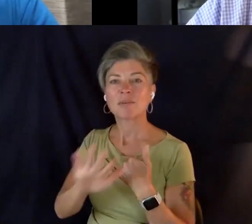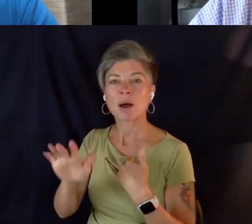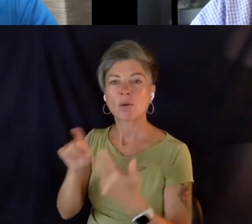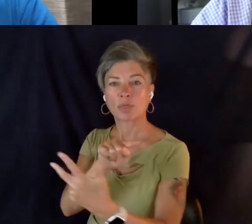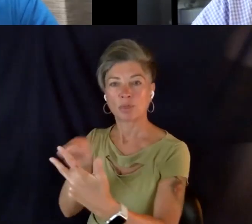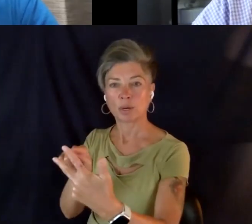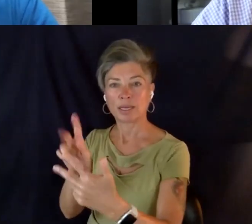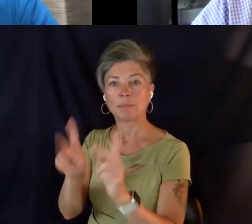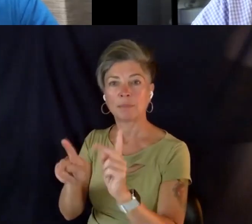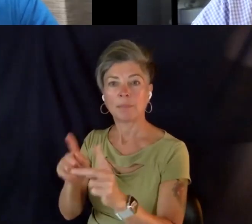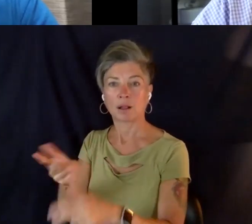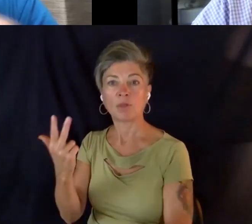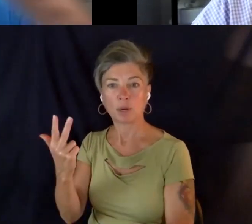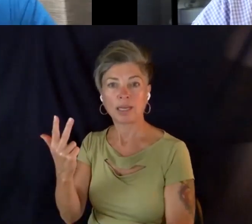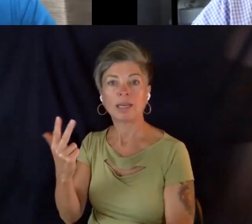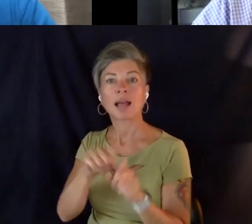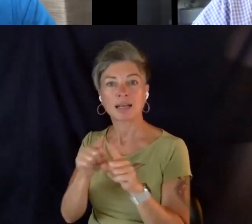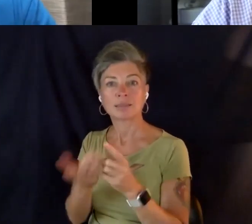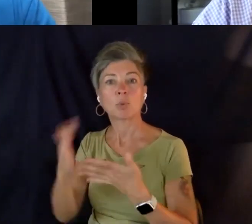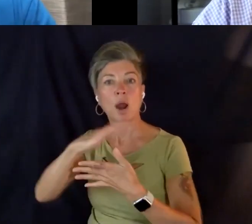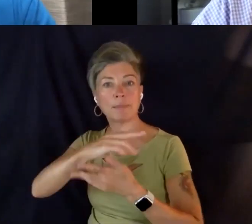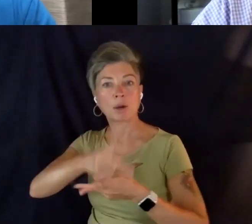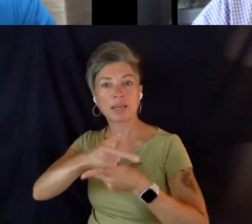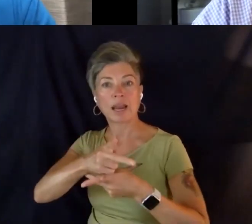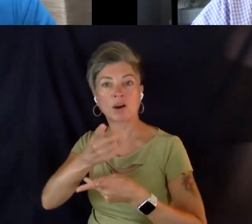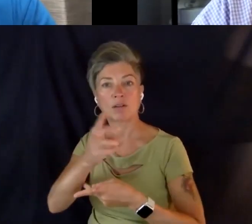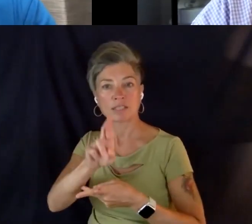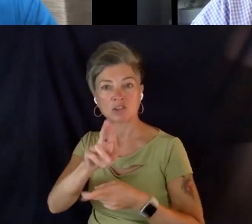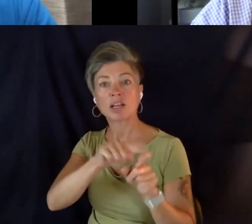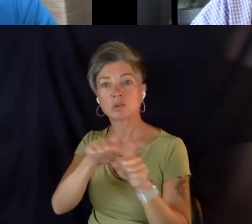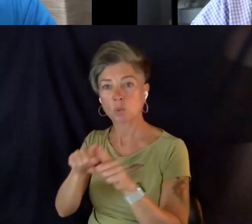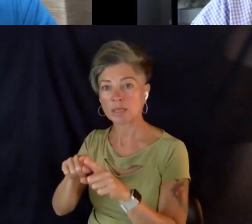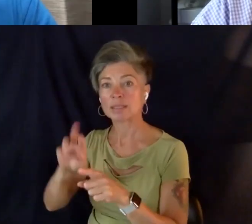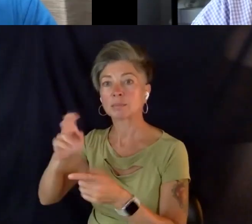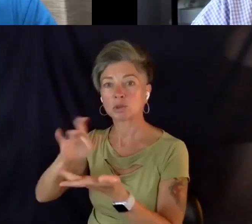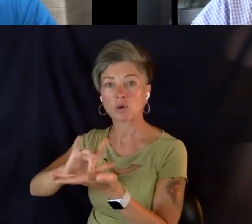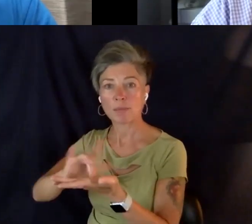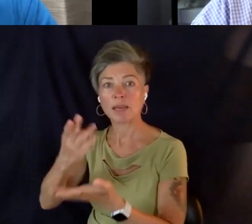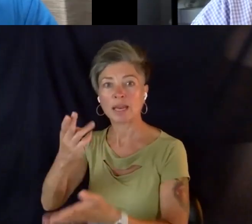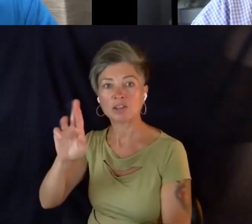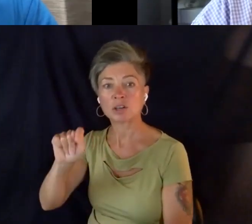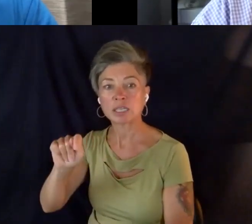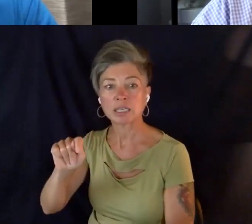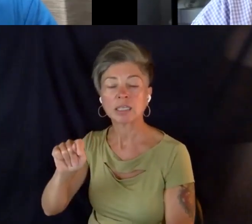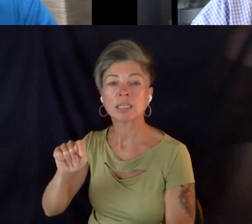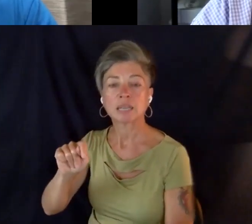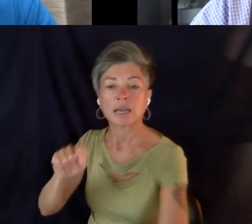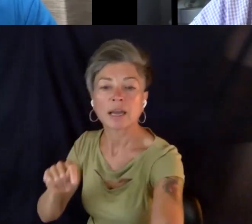as primary care physicians alongside prescribing HRT and PrEP as well. Perfect, perfect, perfect.